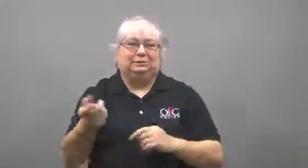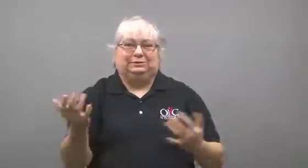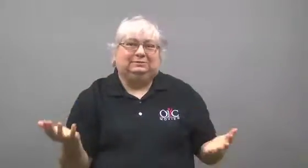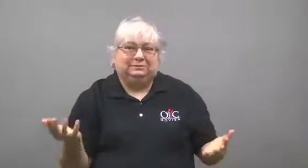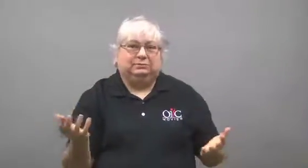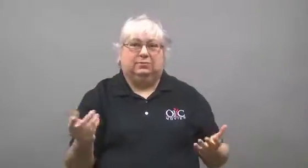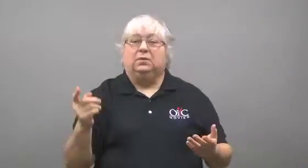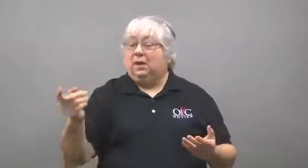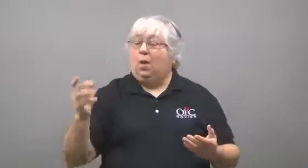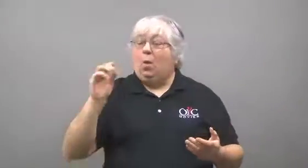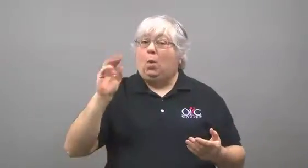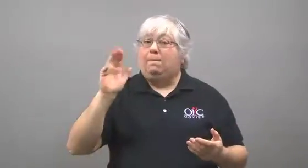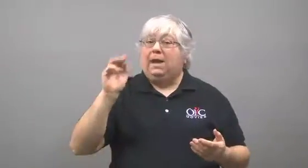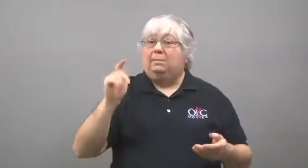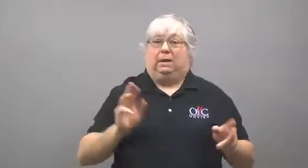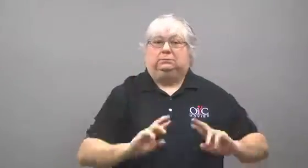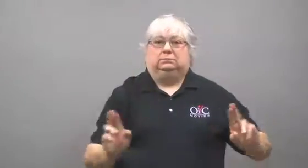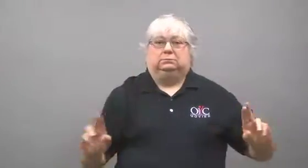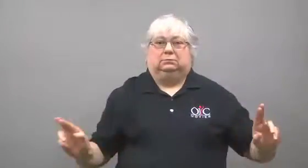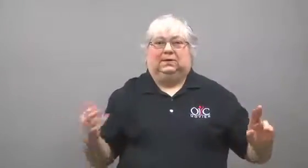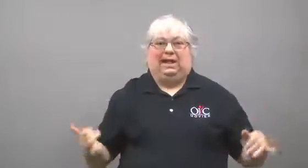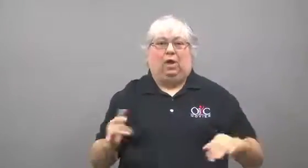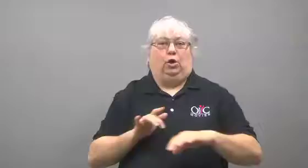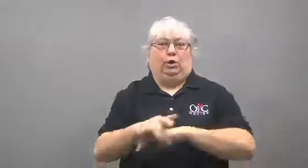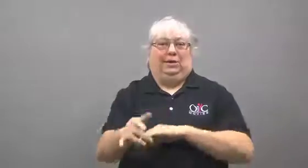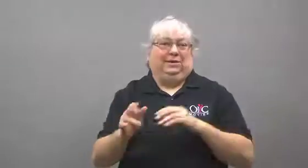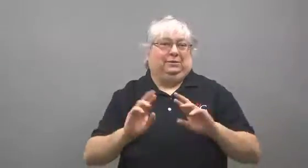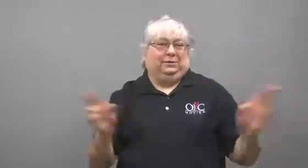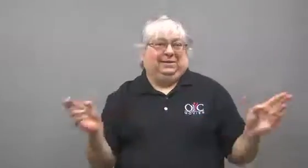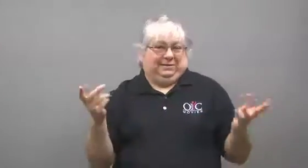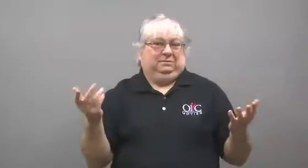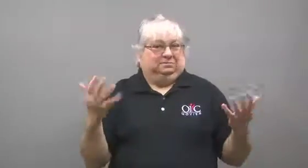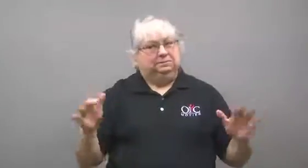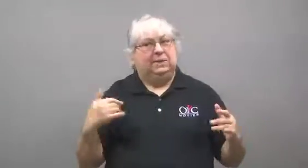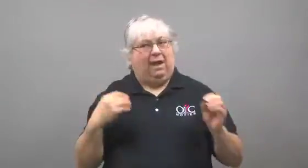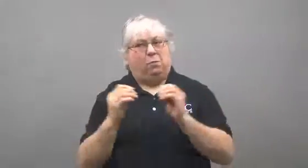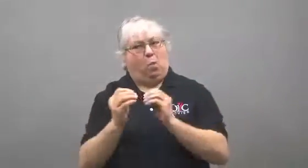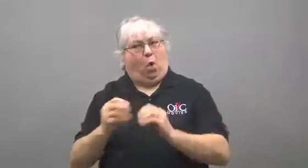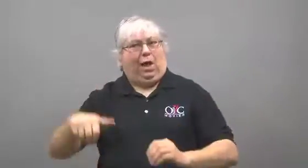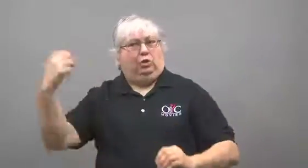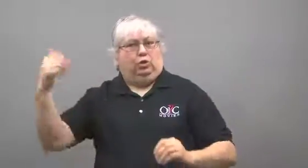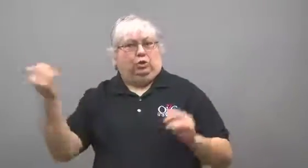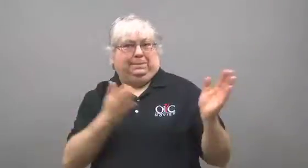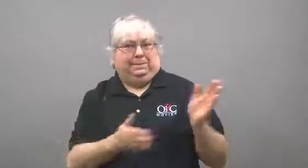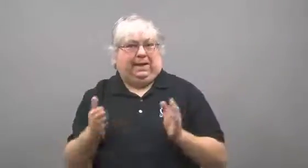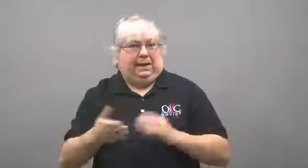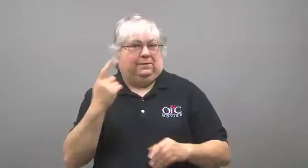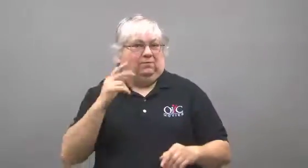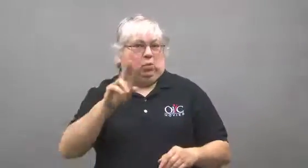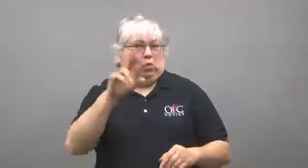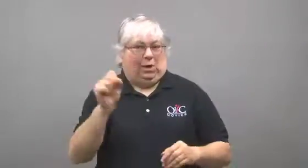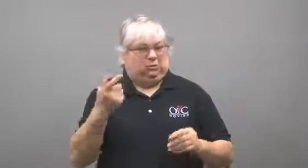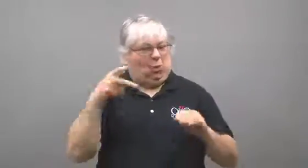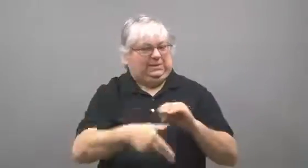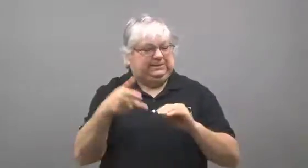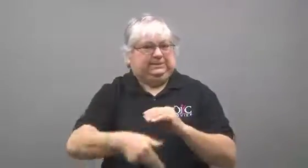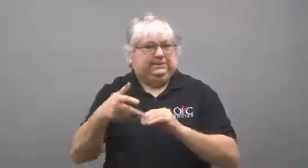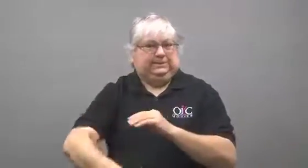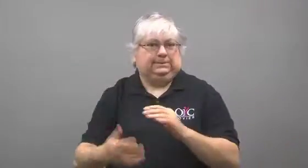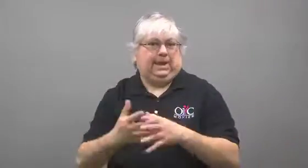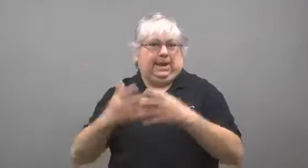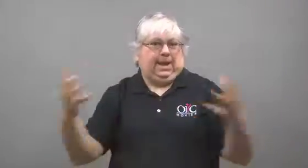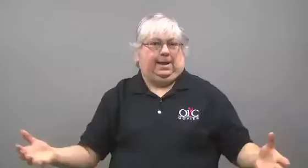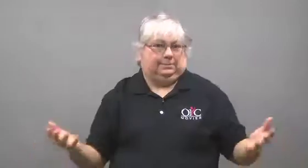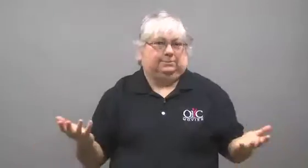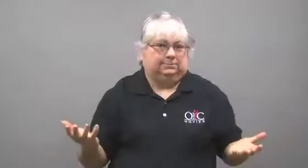Obama has made plans for further energy cuts in the U.S. ahead of time for this conference.